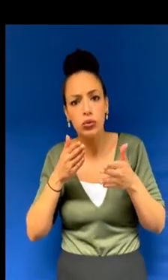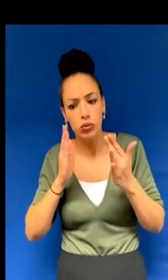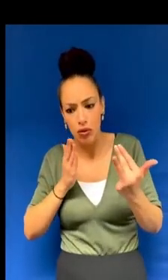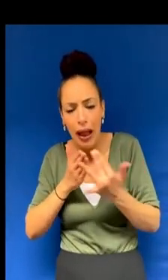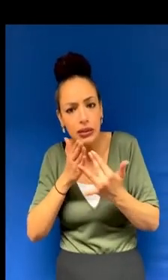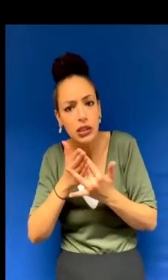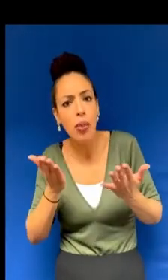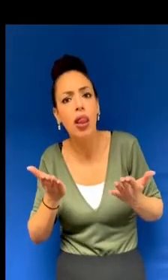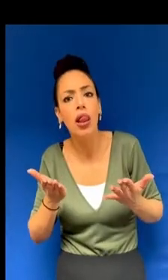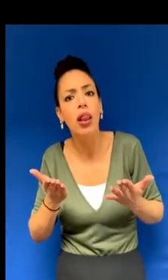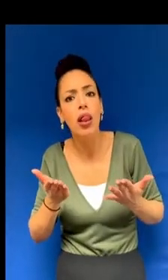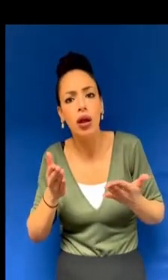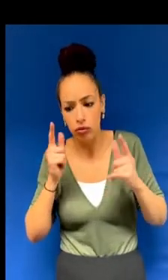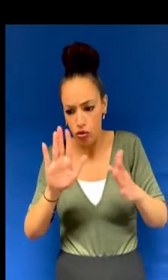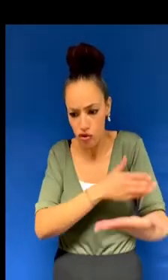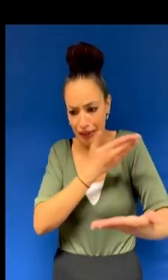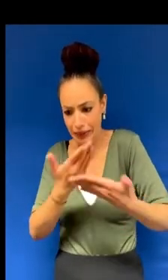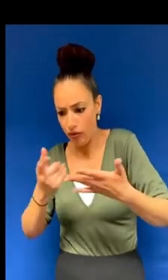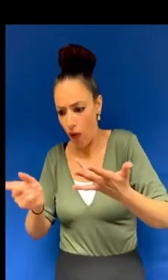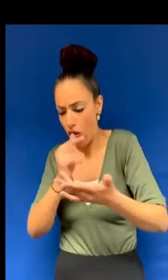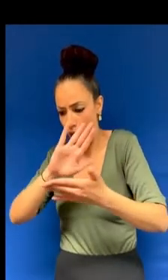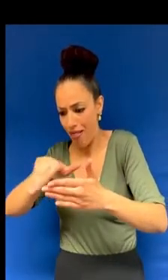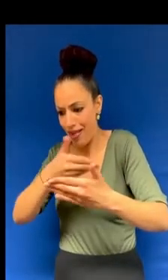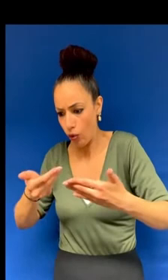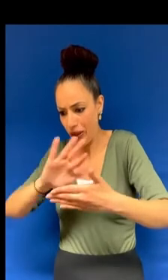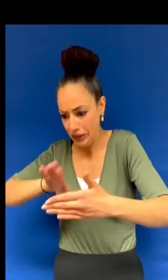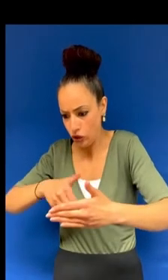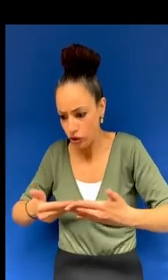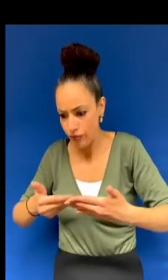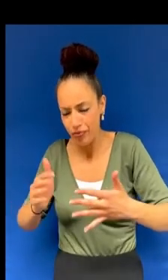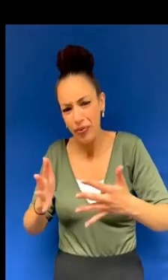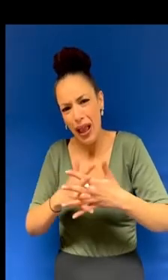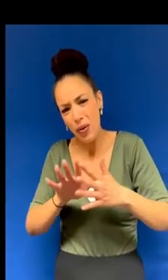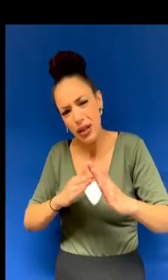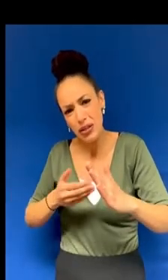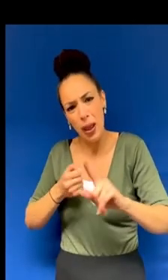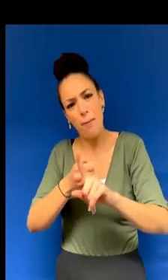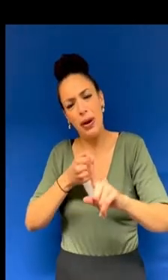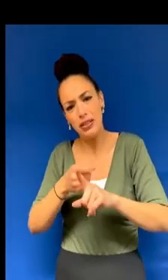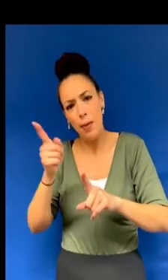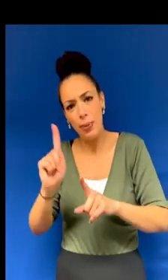that translation services were moved online and what happens when communication needs to be